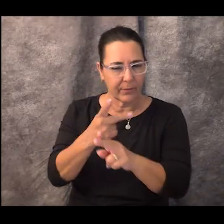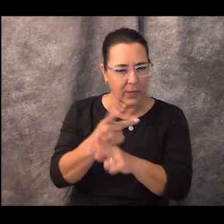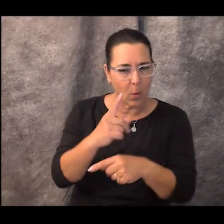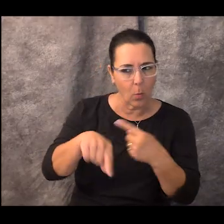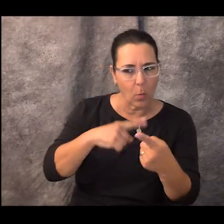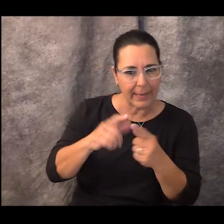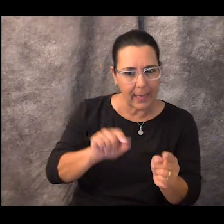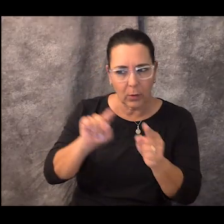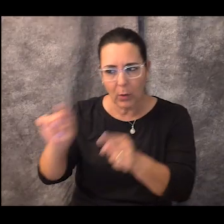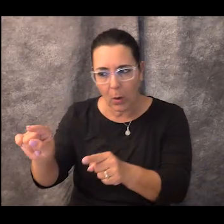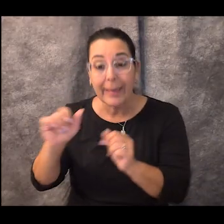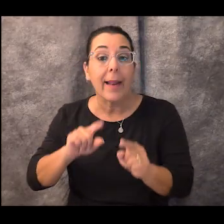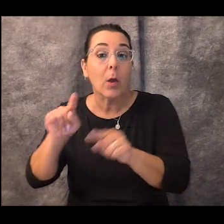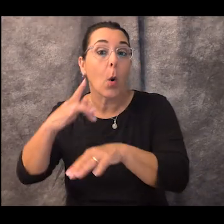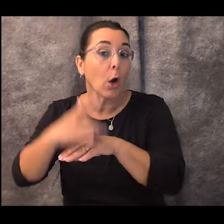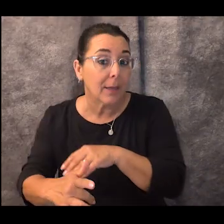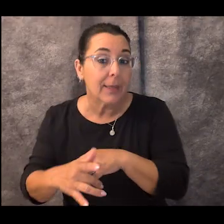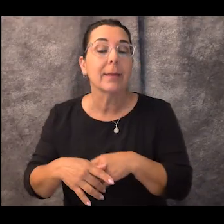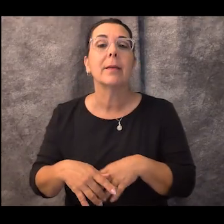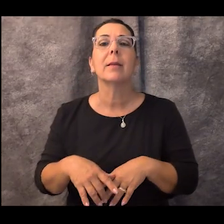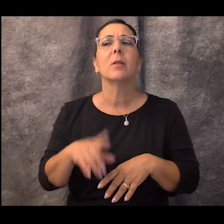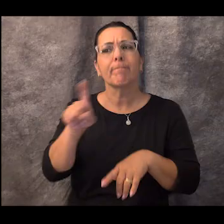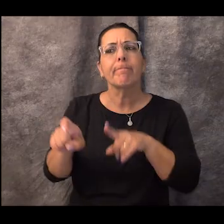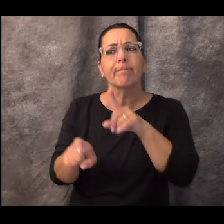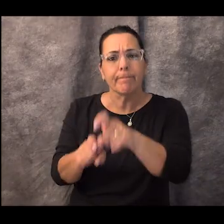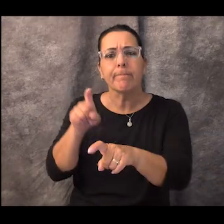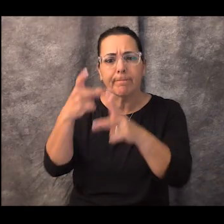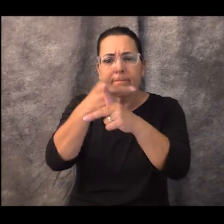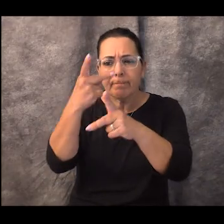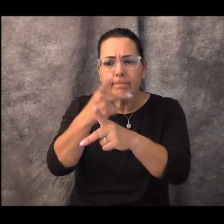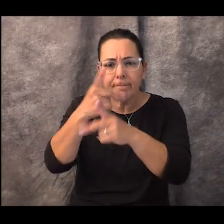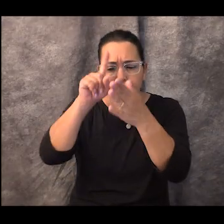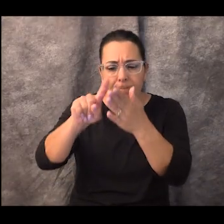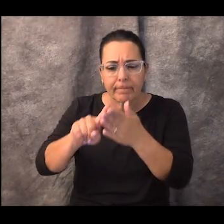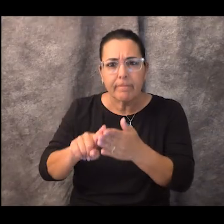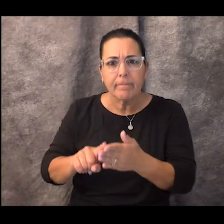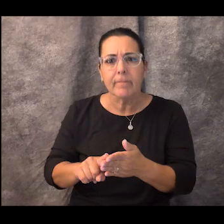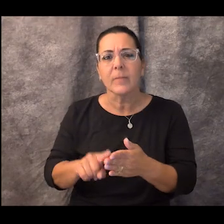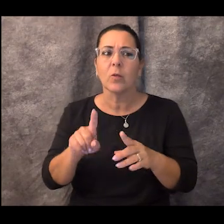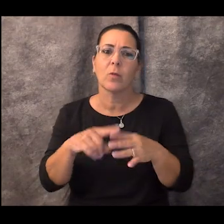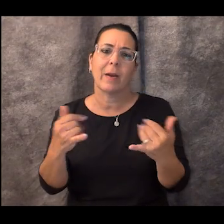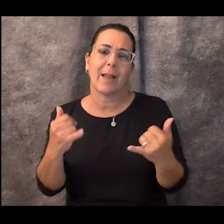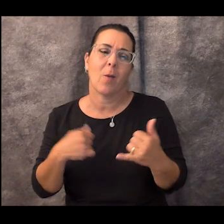So I think there are just some strains on our resources, which I mean, story of our lives right now, right? (Eric) That's right, that's right.